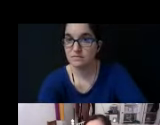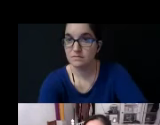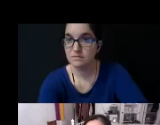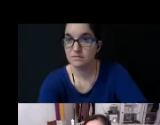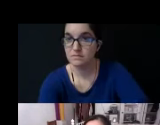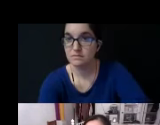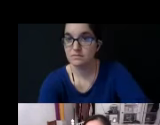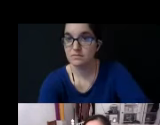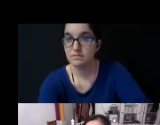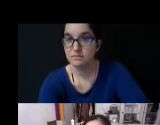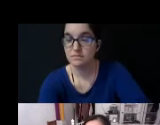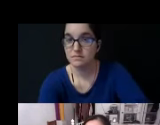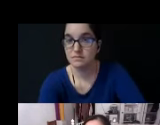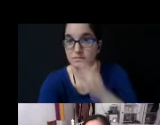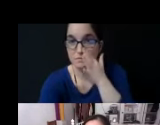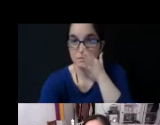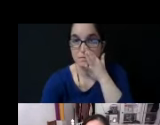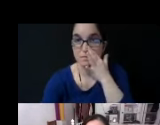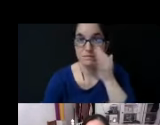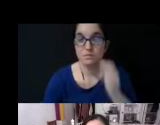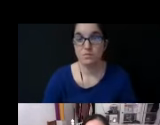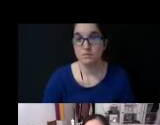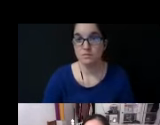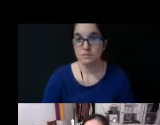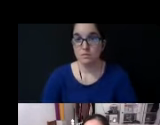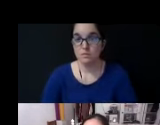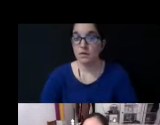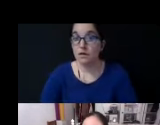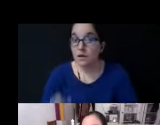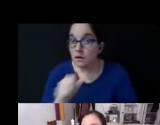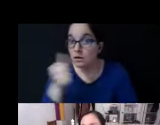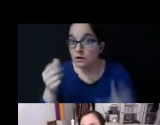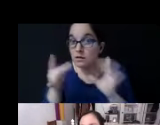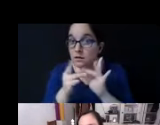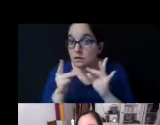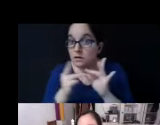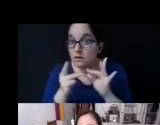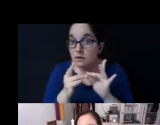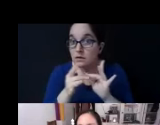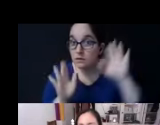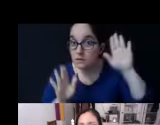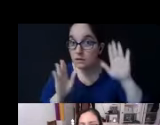So, if anybody else wants to say the last word.